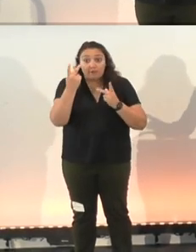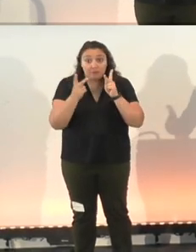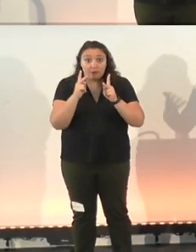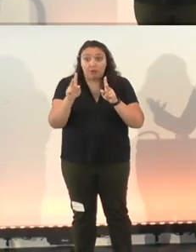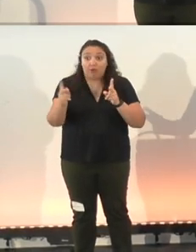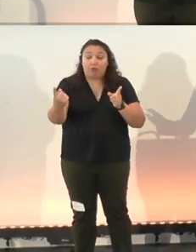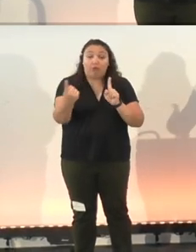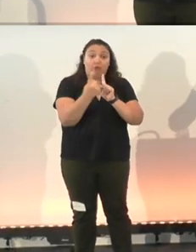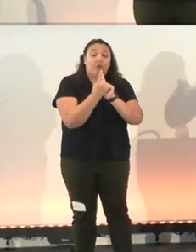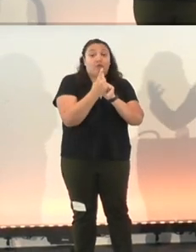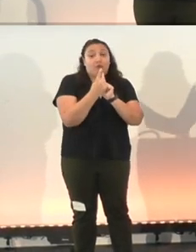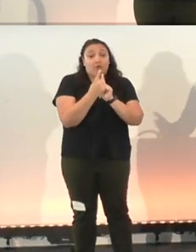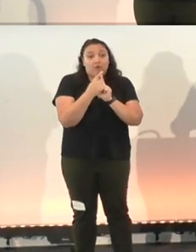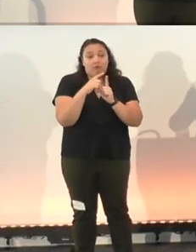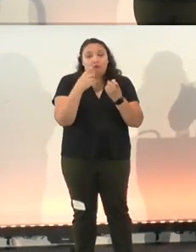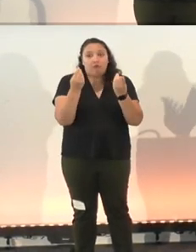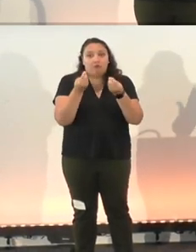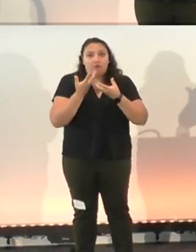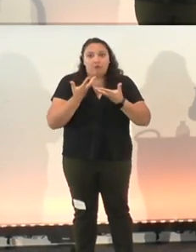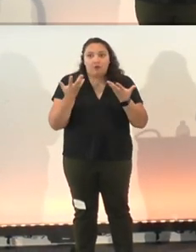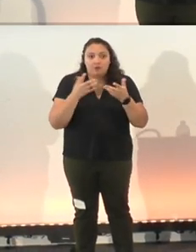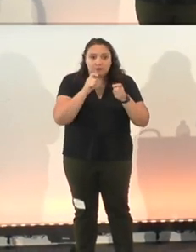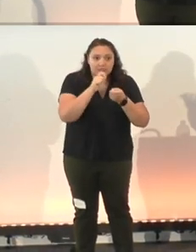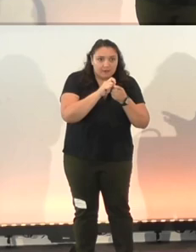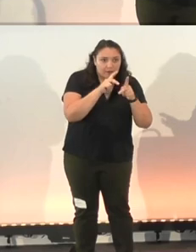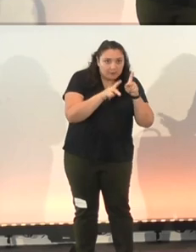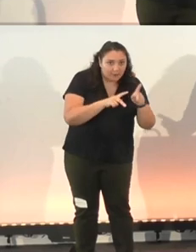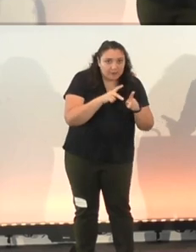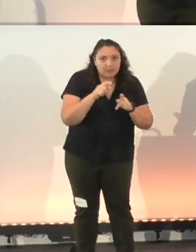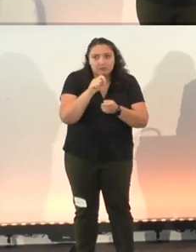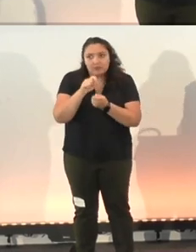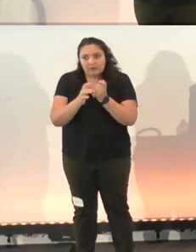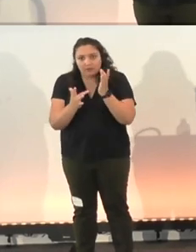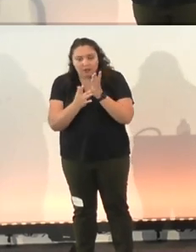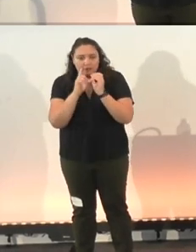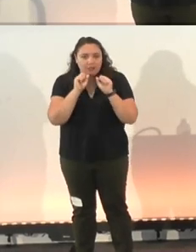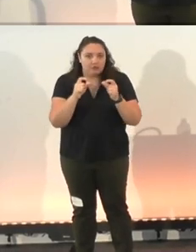things they want to do with certain populations in certain technology, we could do that. Christine,